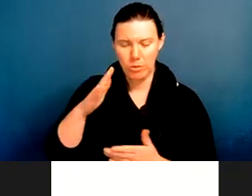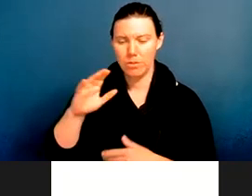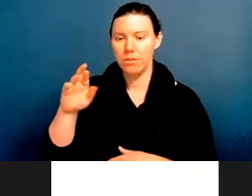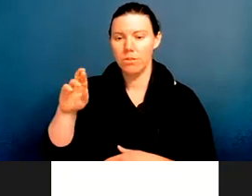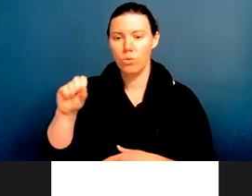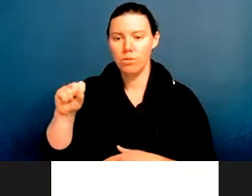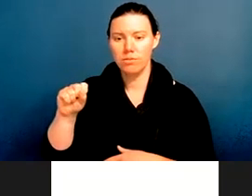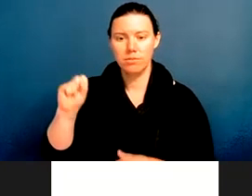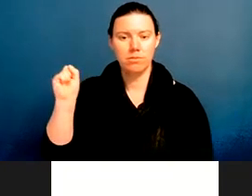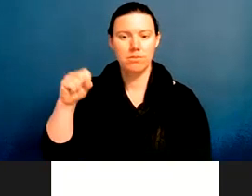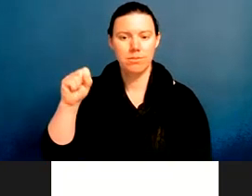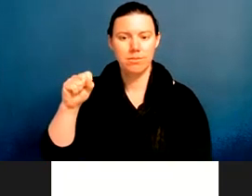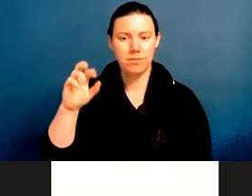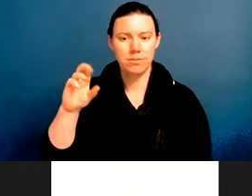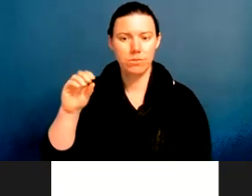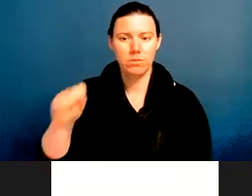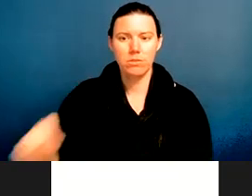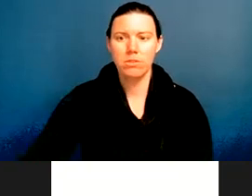Ross.